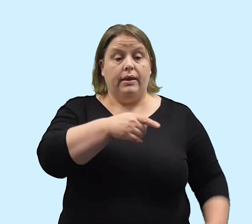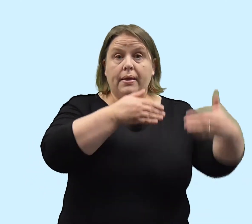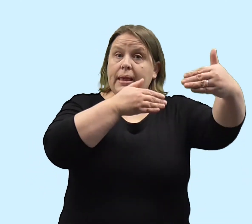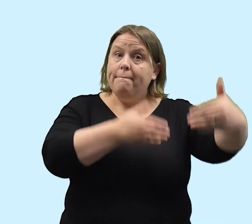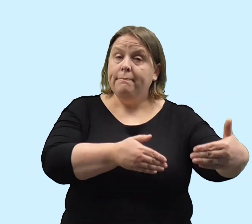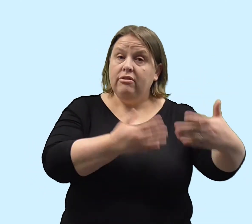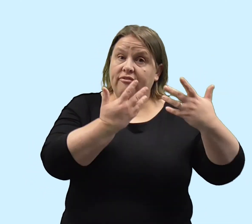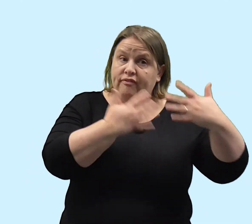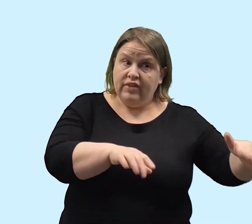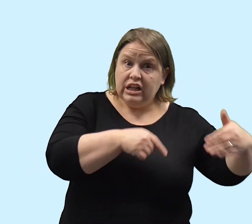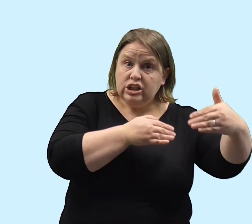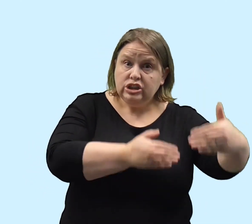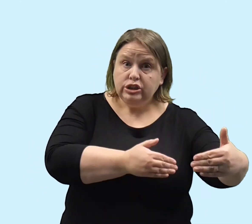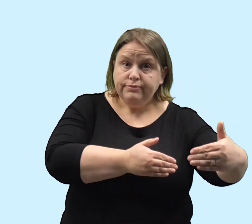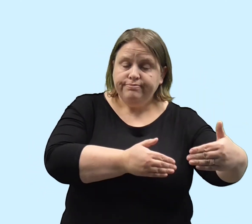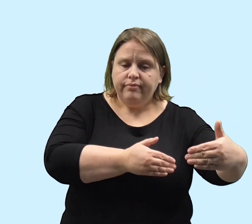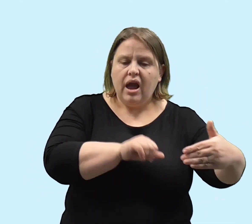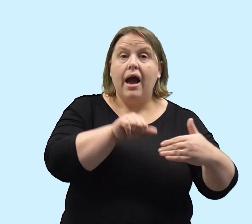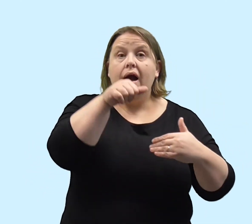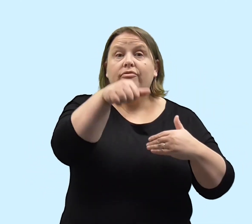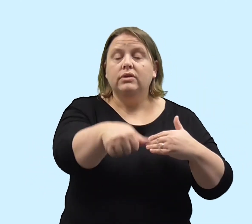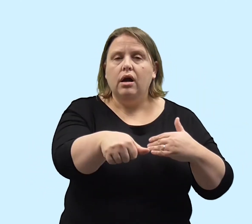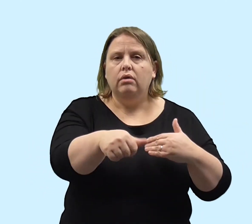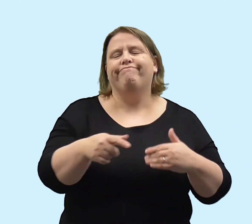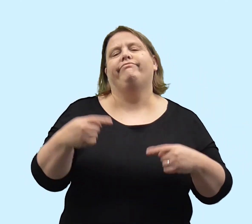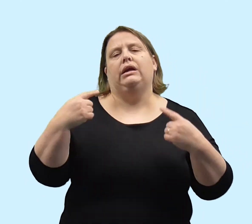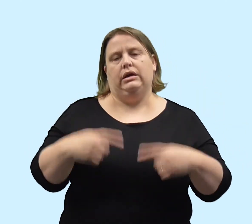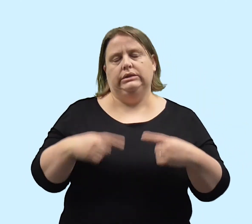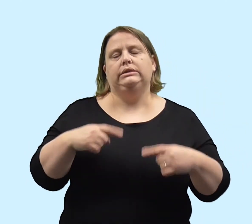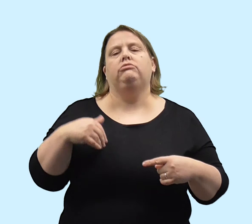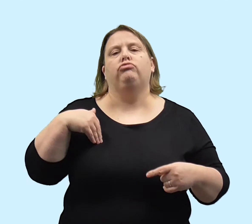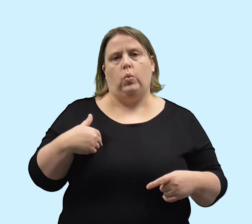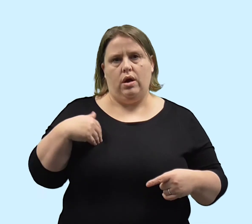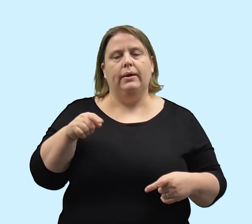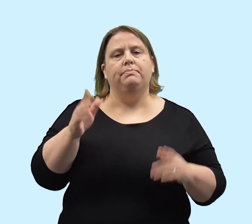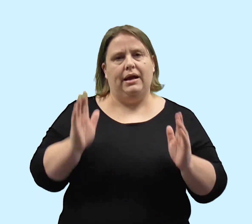After that time, your consent to treatment is required.